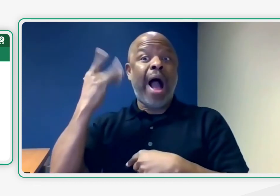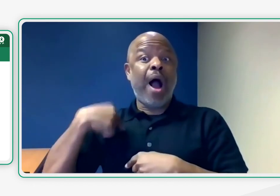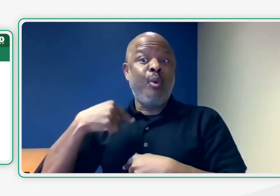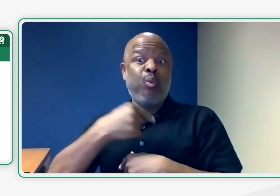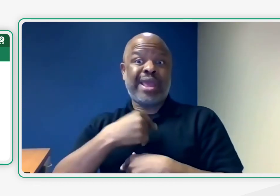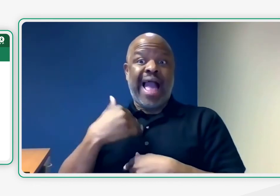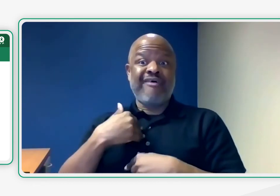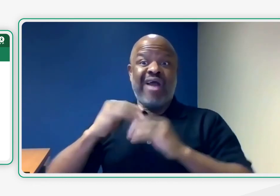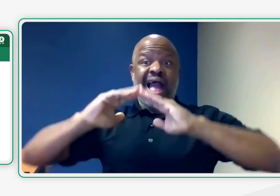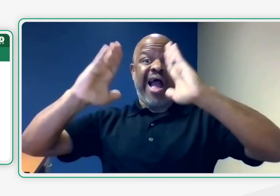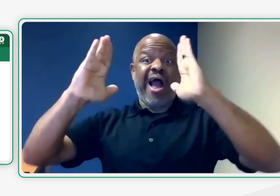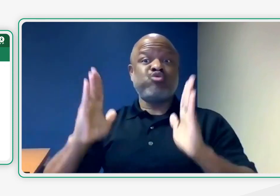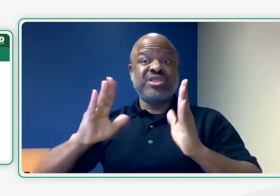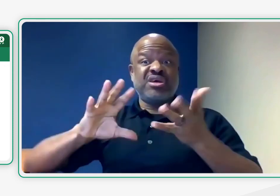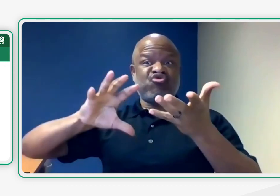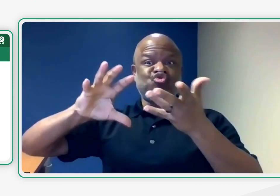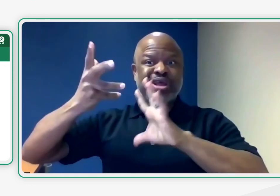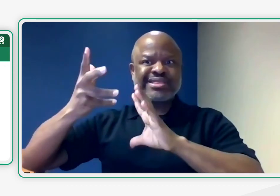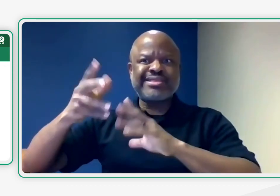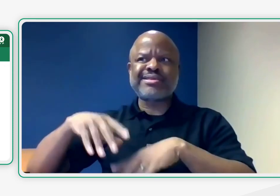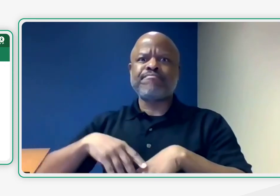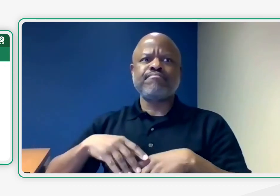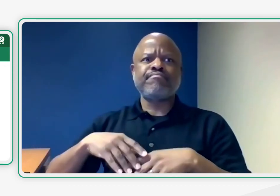and the amount or percentage that should be allocated for things like that.